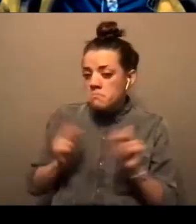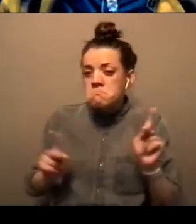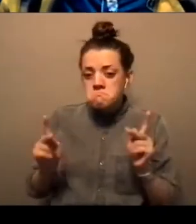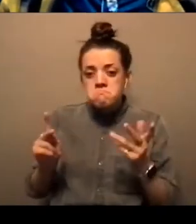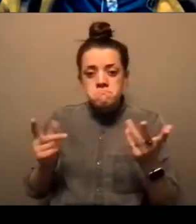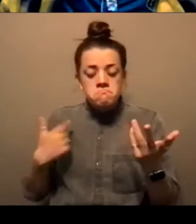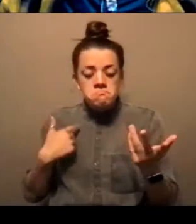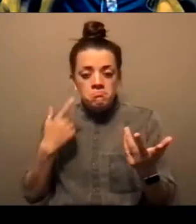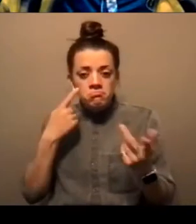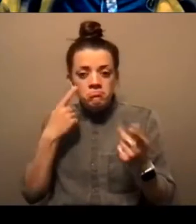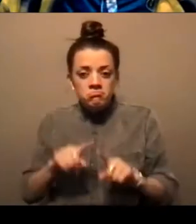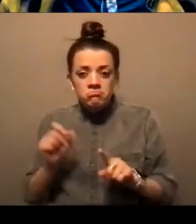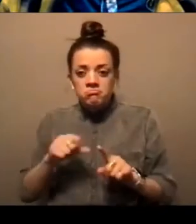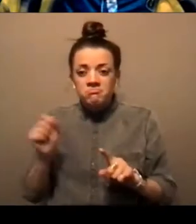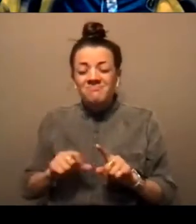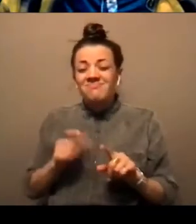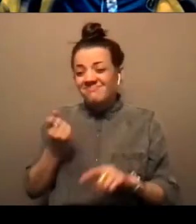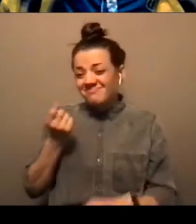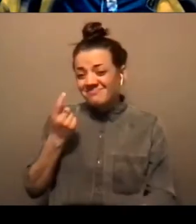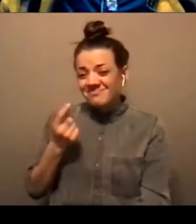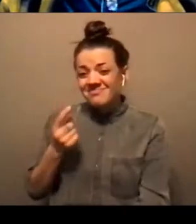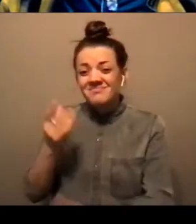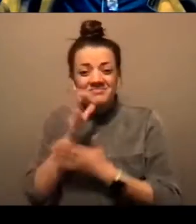For some people, though, for instance, people where